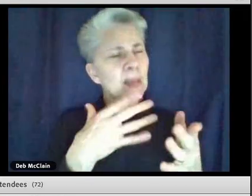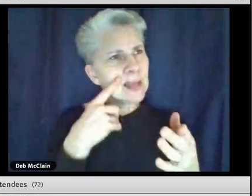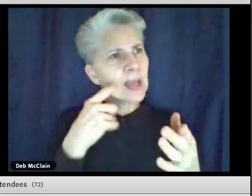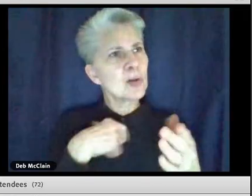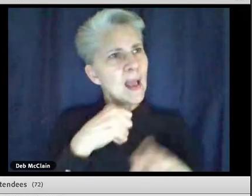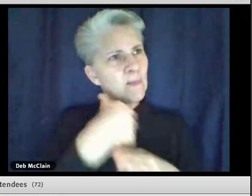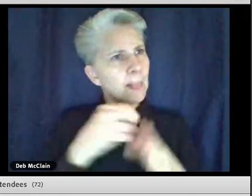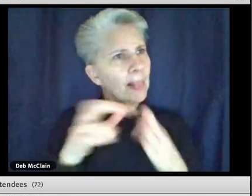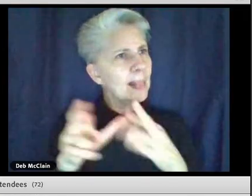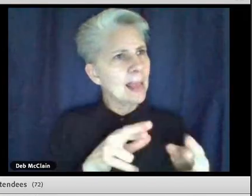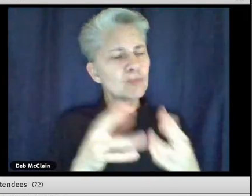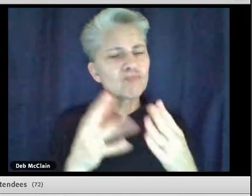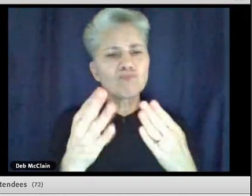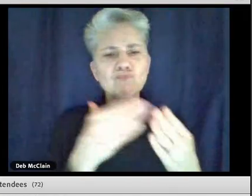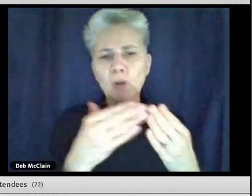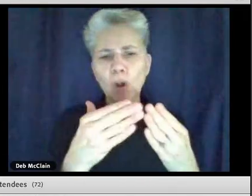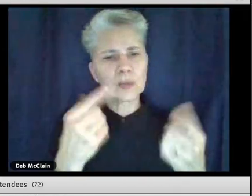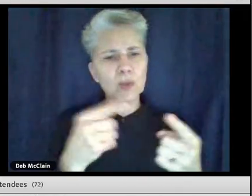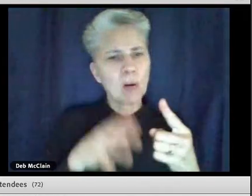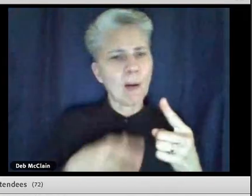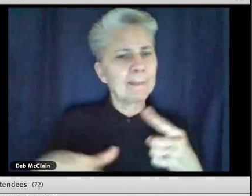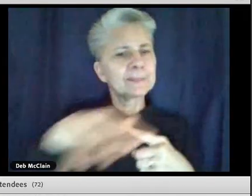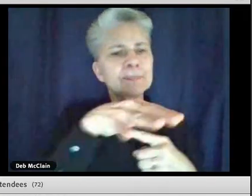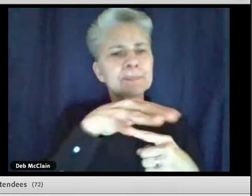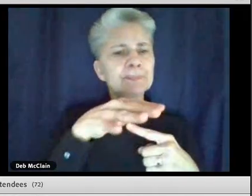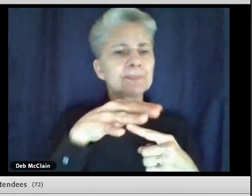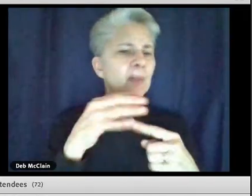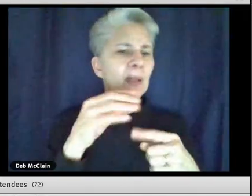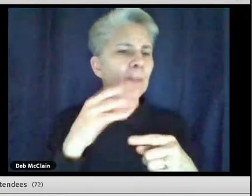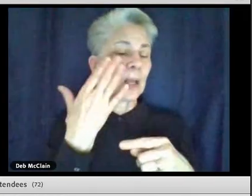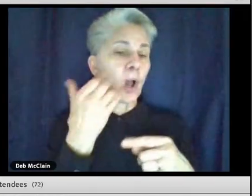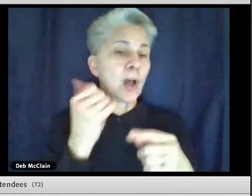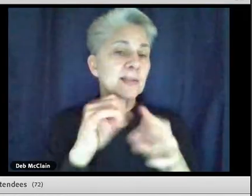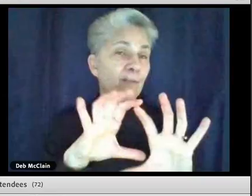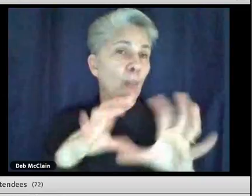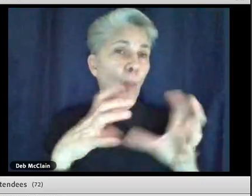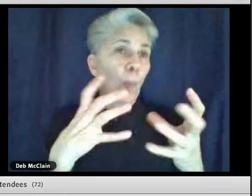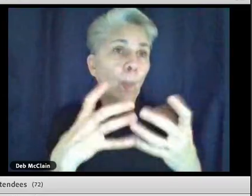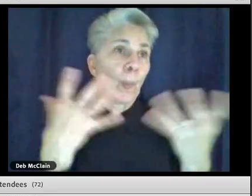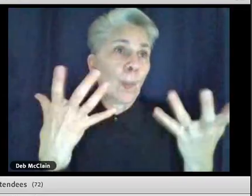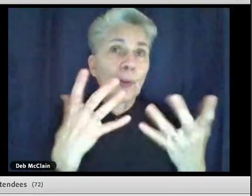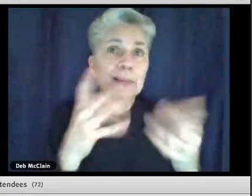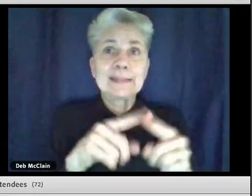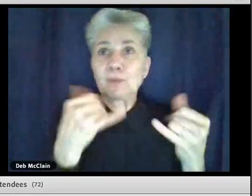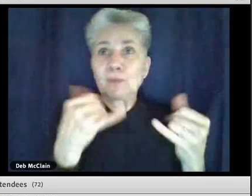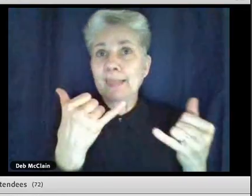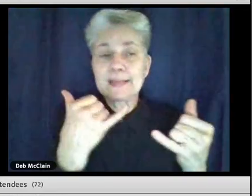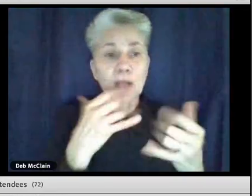regardless of what's going on just because the world is different these days, and you want to be prepared.